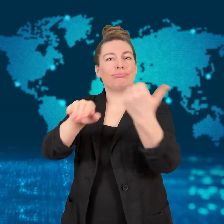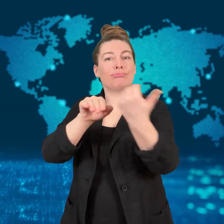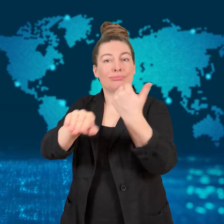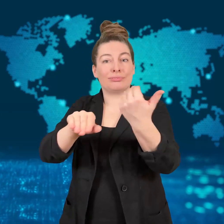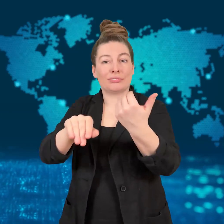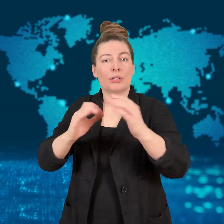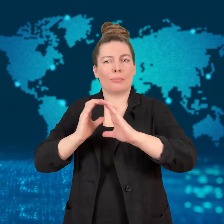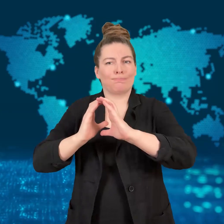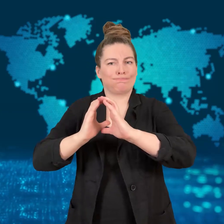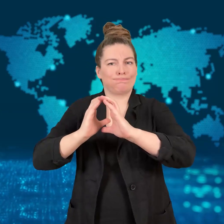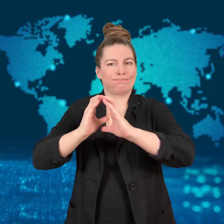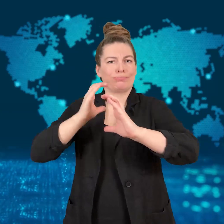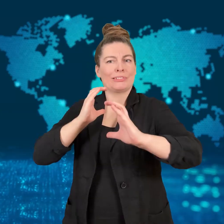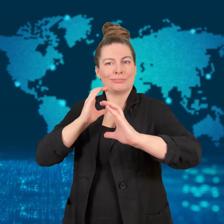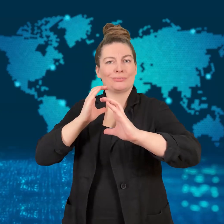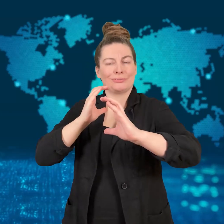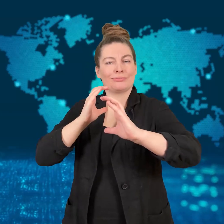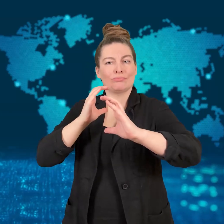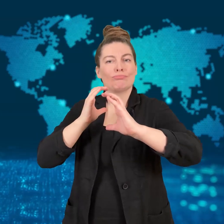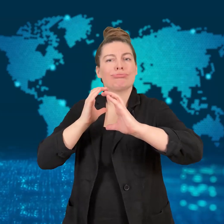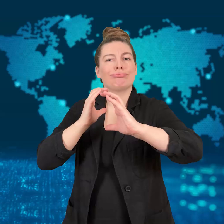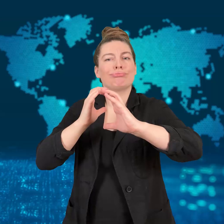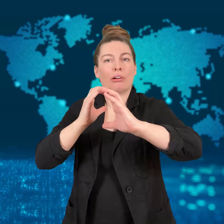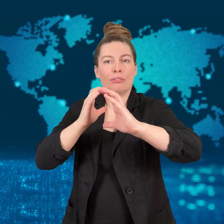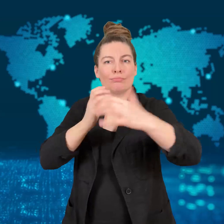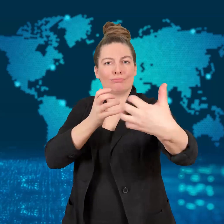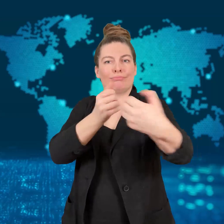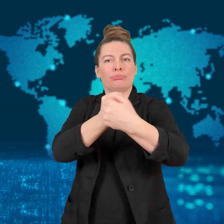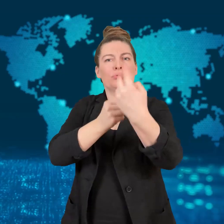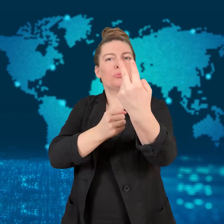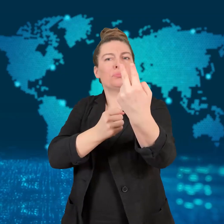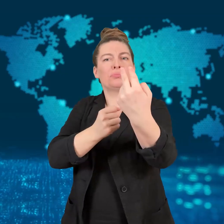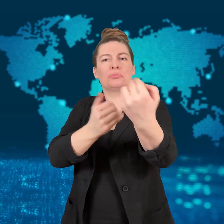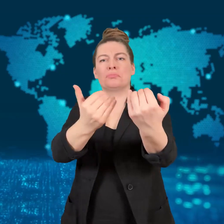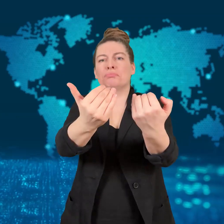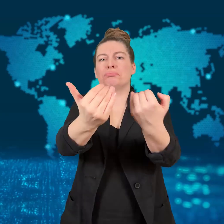the bus they were traveling in plunged off a bridge.